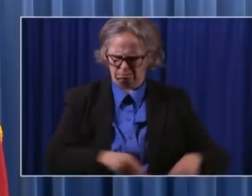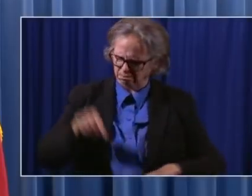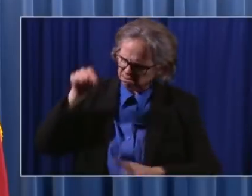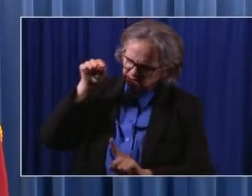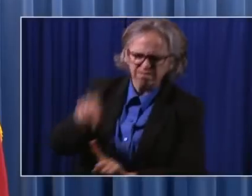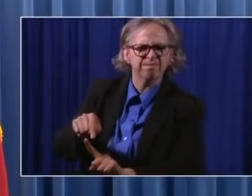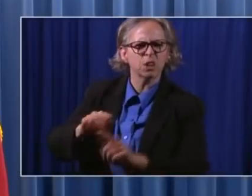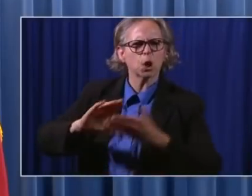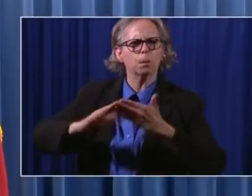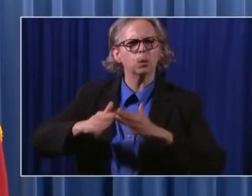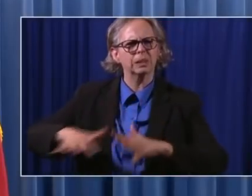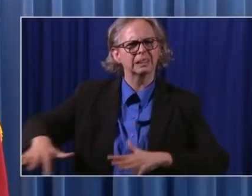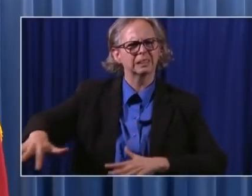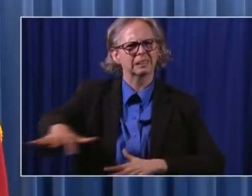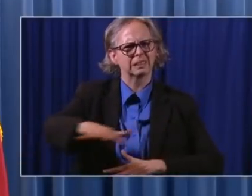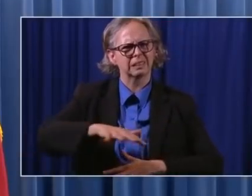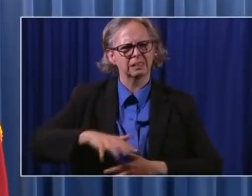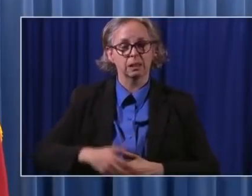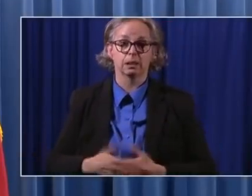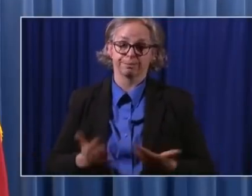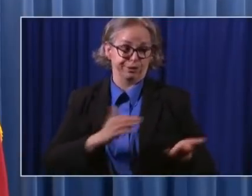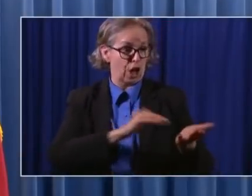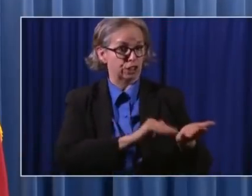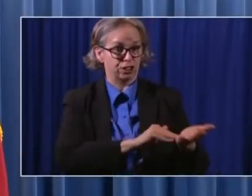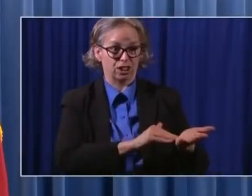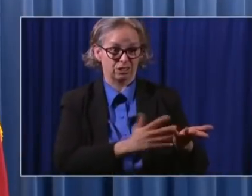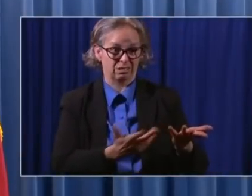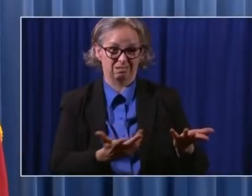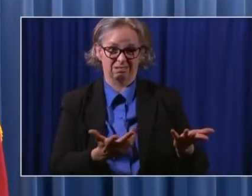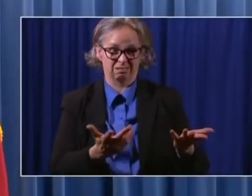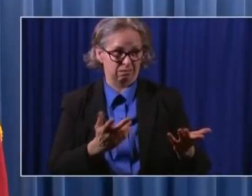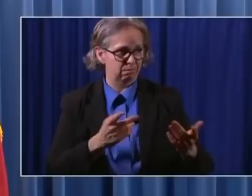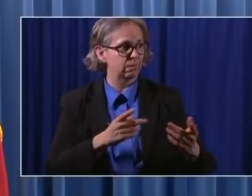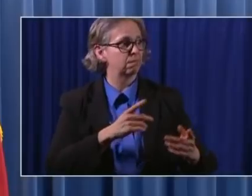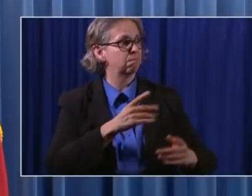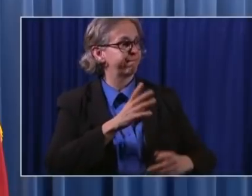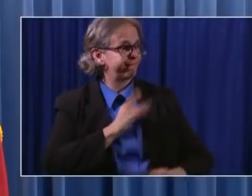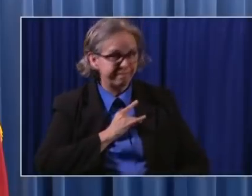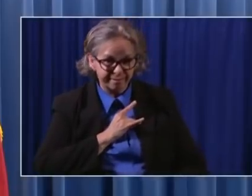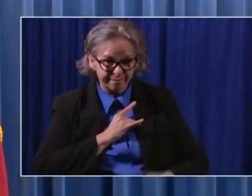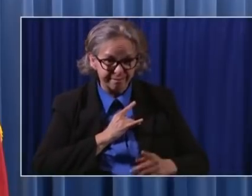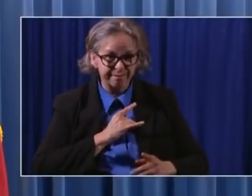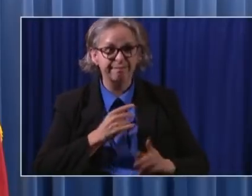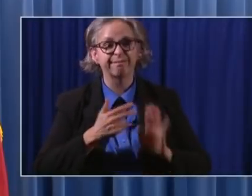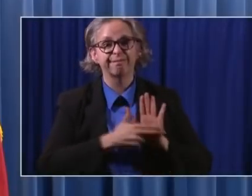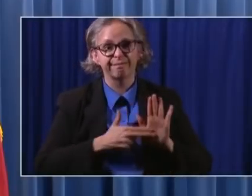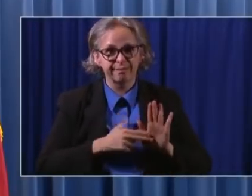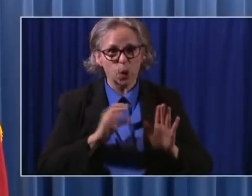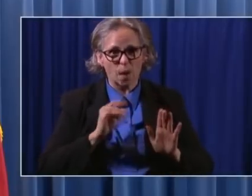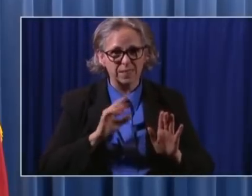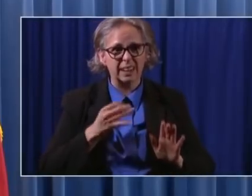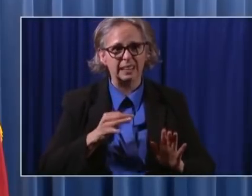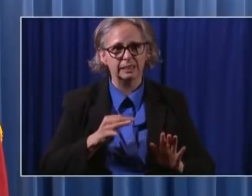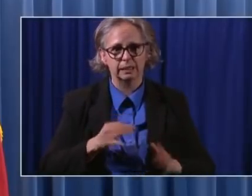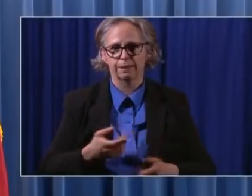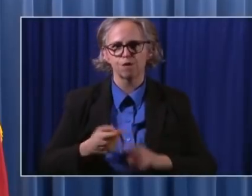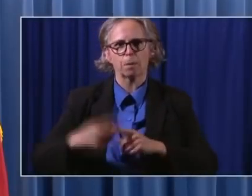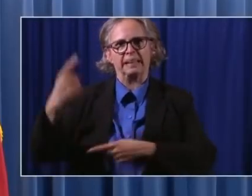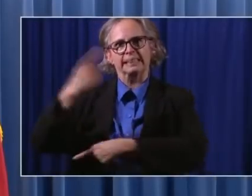WERE FROM OUTSIDE CONGREGATE SETTINGS, NOT INCONGRUENT SETTINGS INDICATING WIDESPREAD COMMUNITY SPREAD.